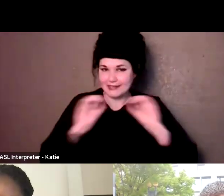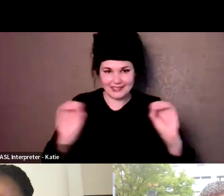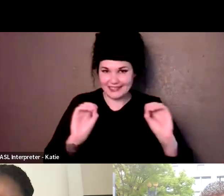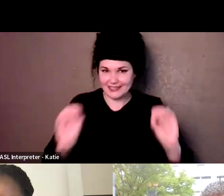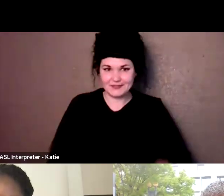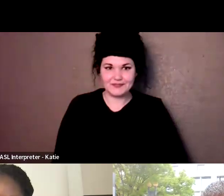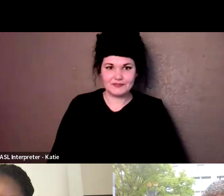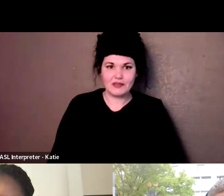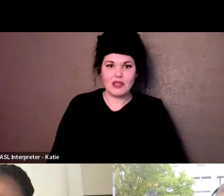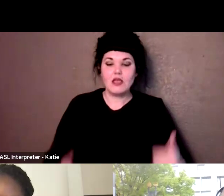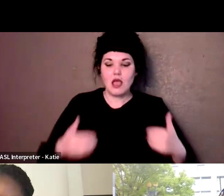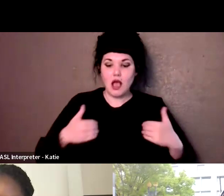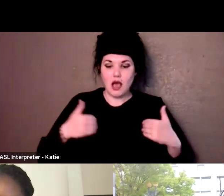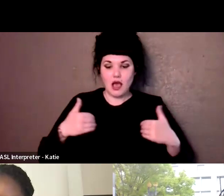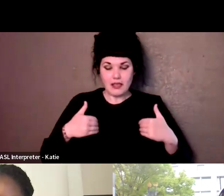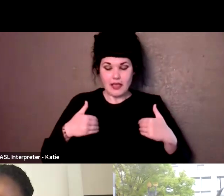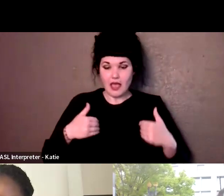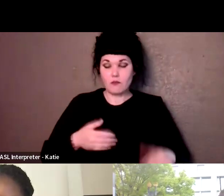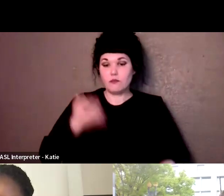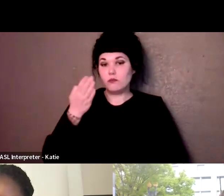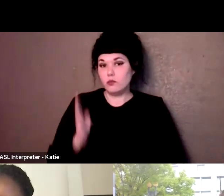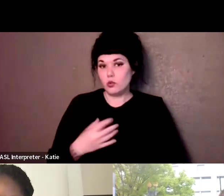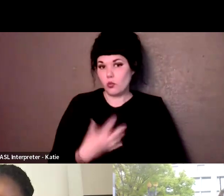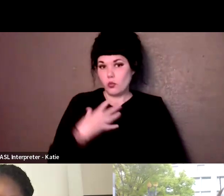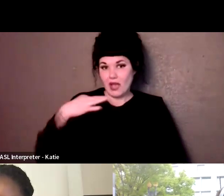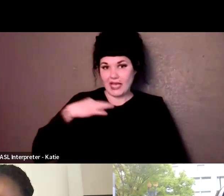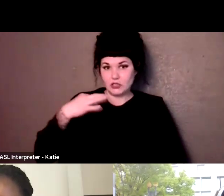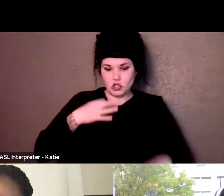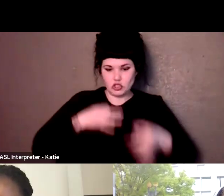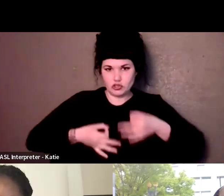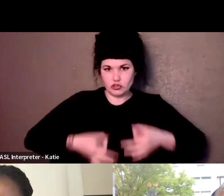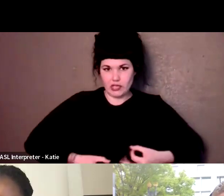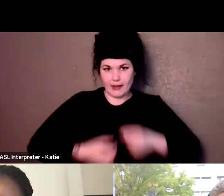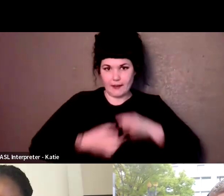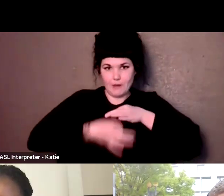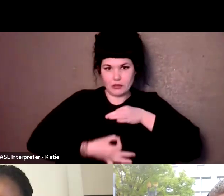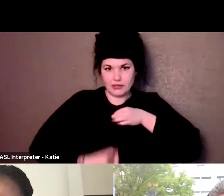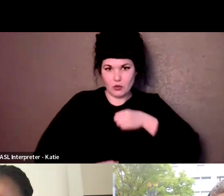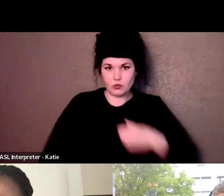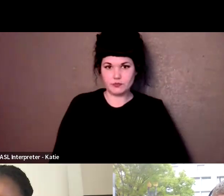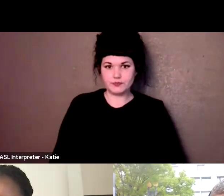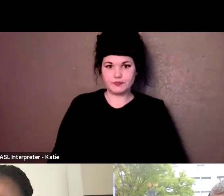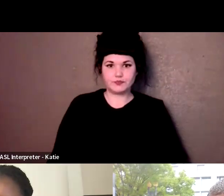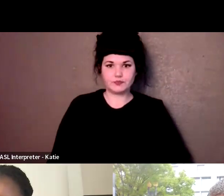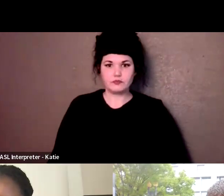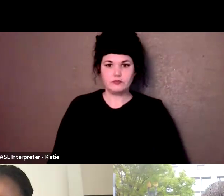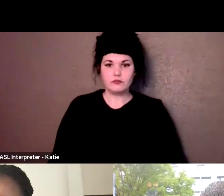blue and white shirt, button down, with the collar. Rural Minds is the